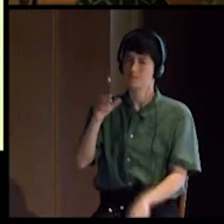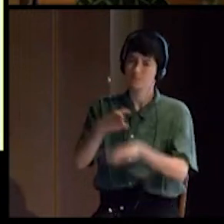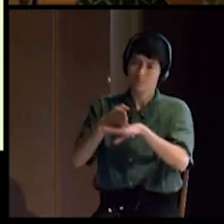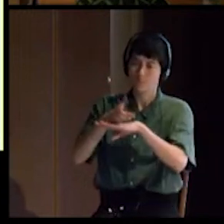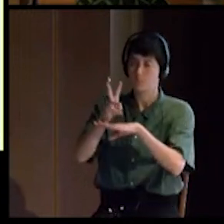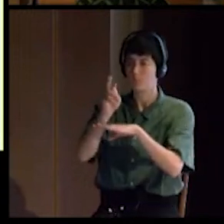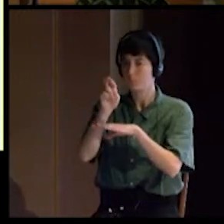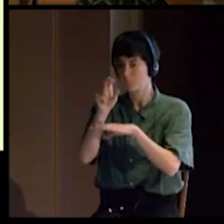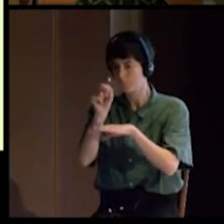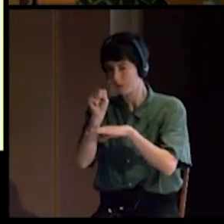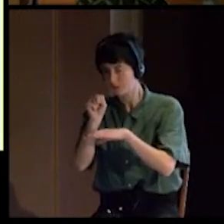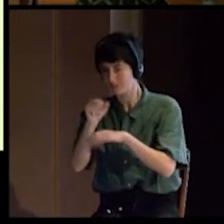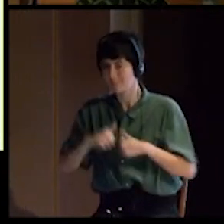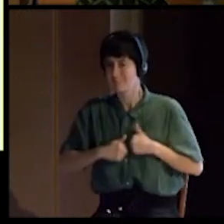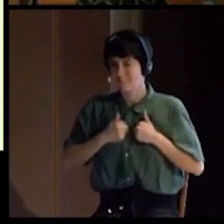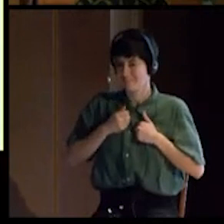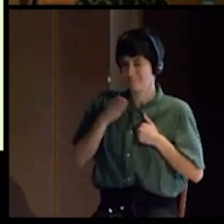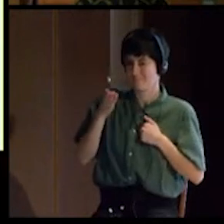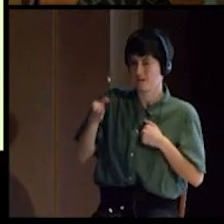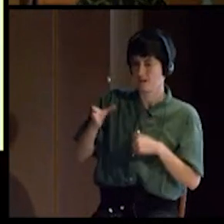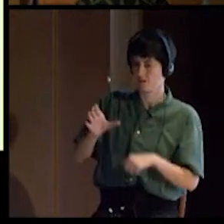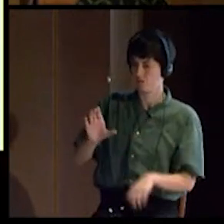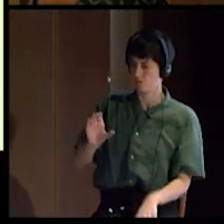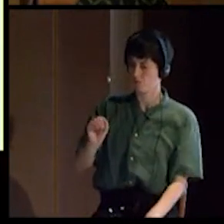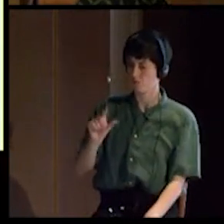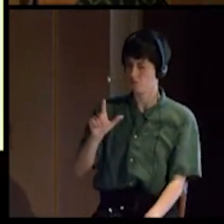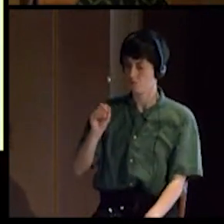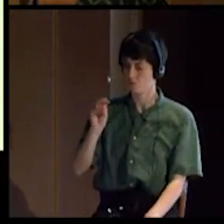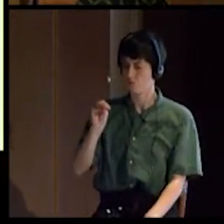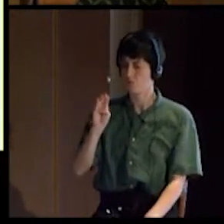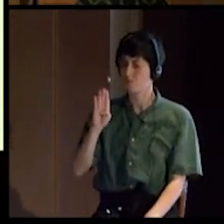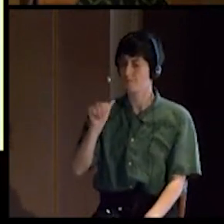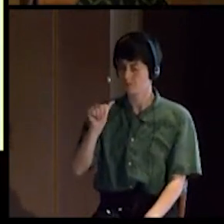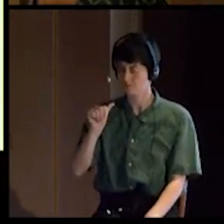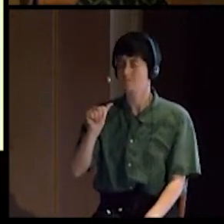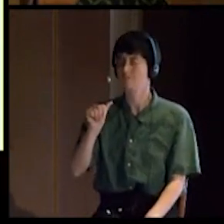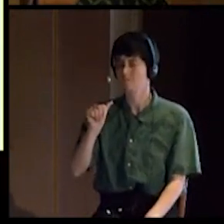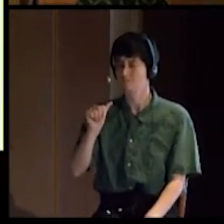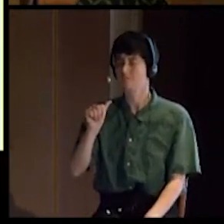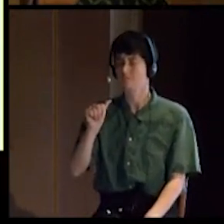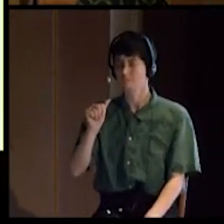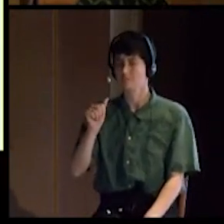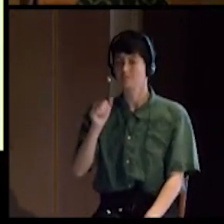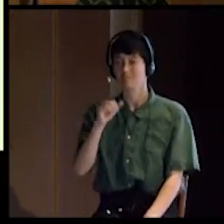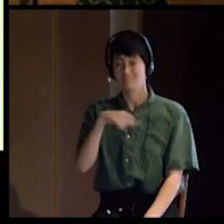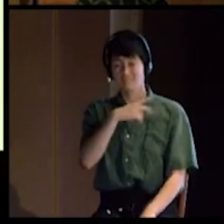we showed that the high-elevation wren had significantly more downy feathers